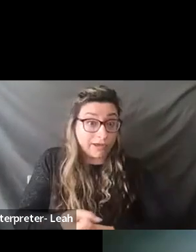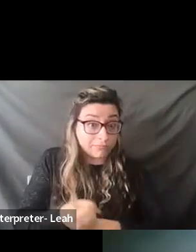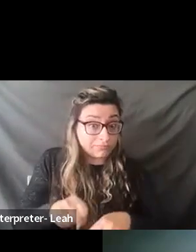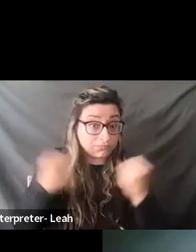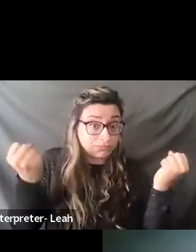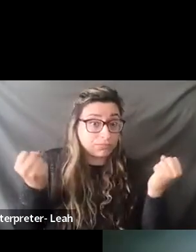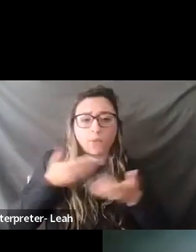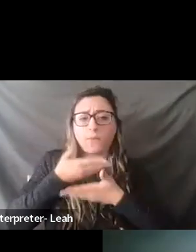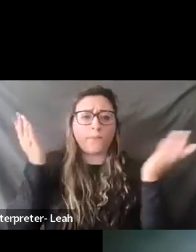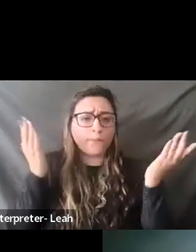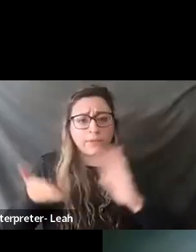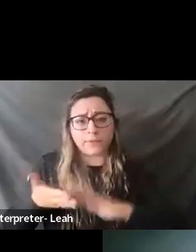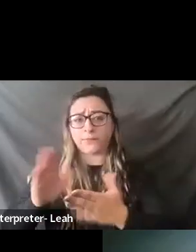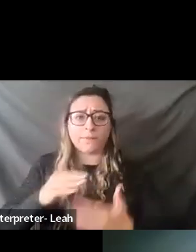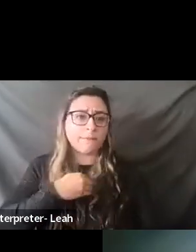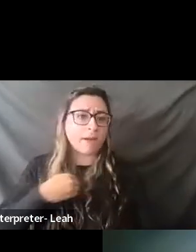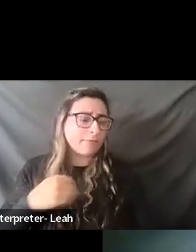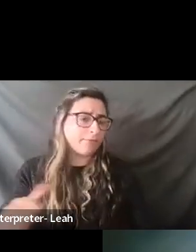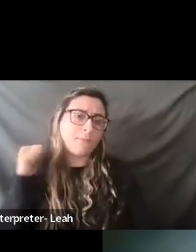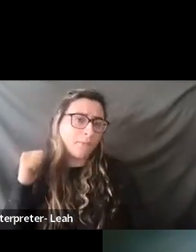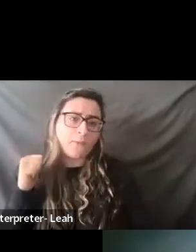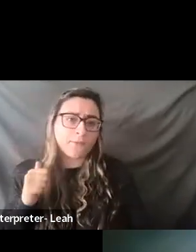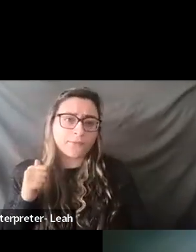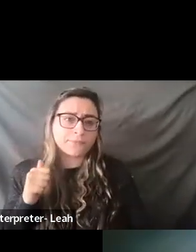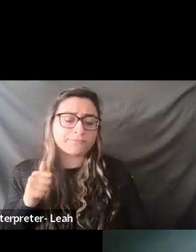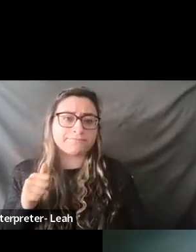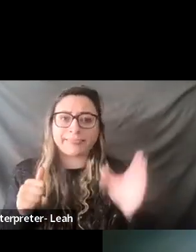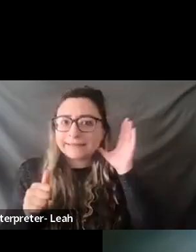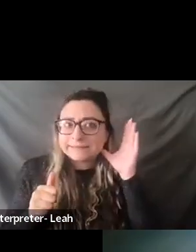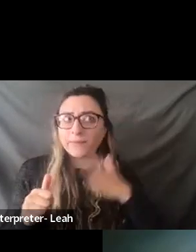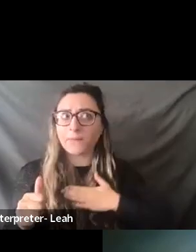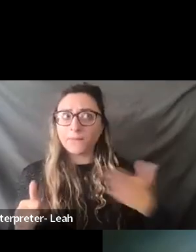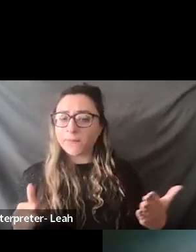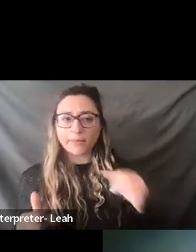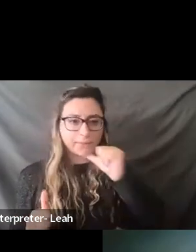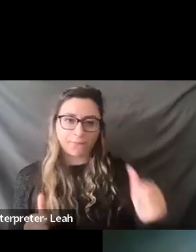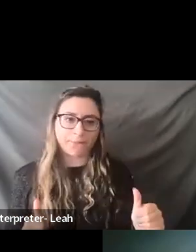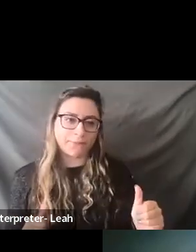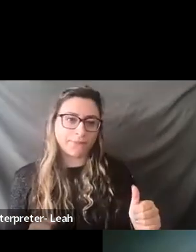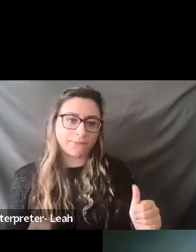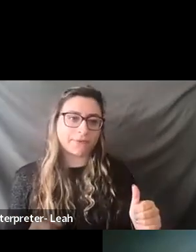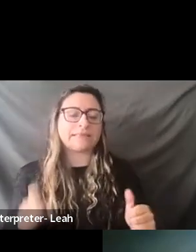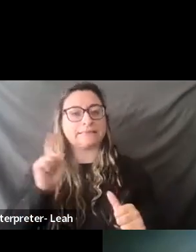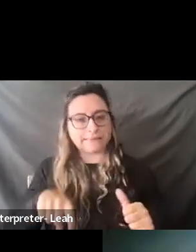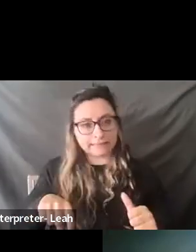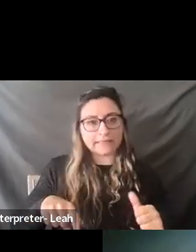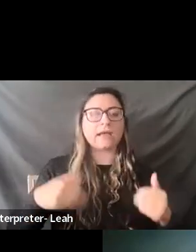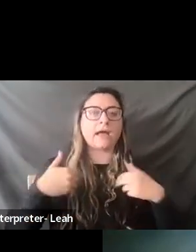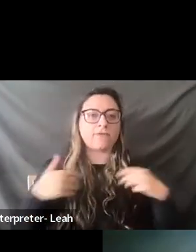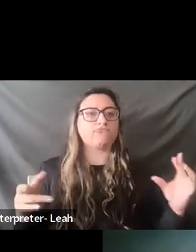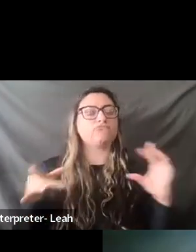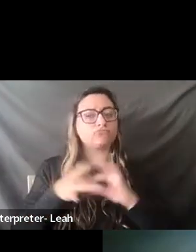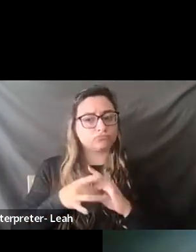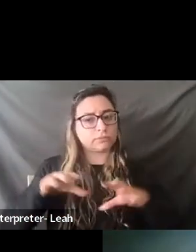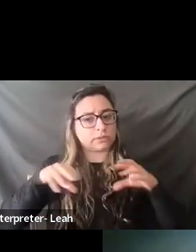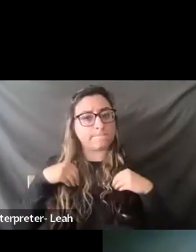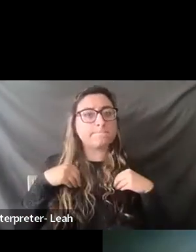And I think what y'all said at the beginning of APRIL's strategy of not wanting to change anybody's belief system, that premise goes a long way in the initial to build the relationships that have -- that are based in trust.